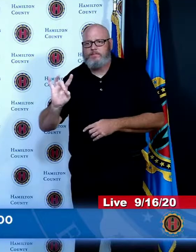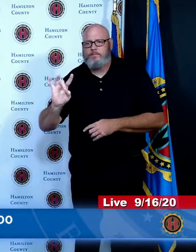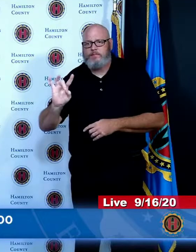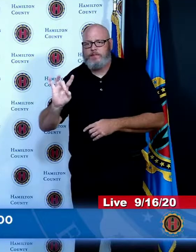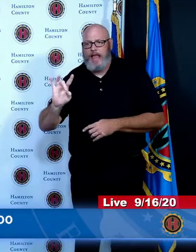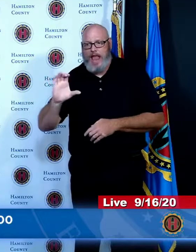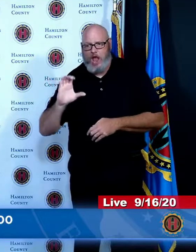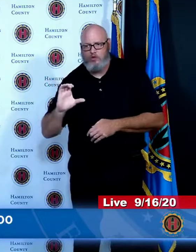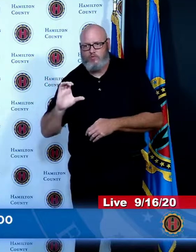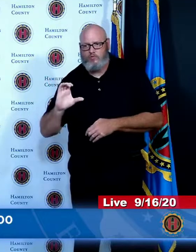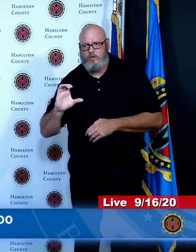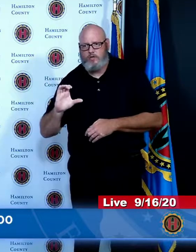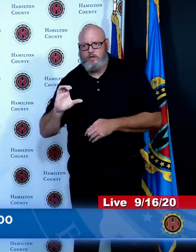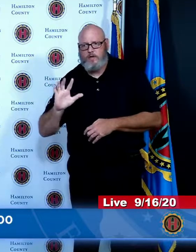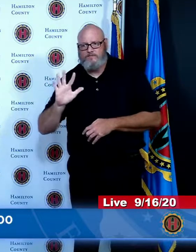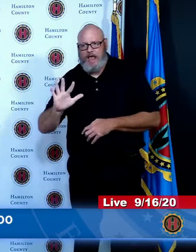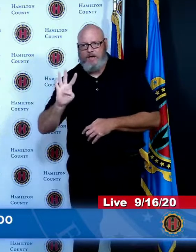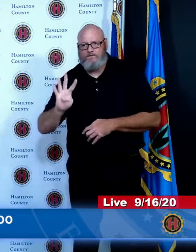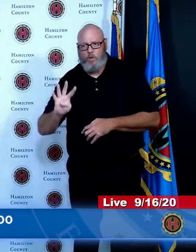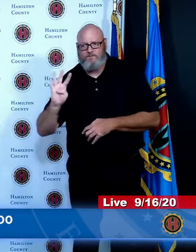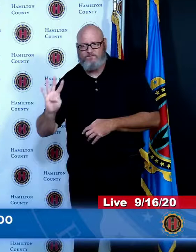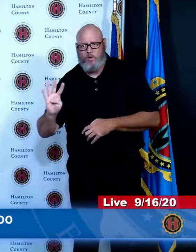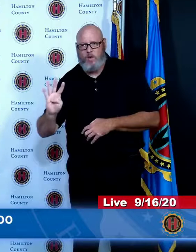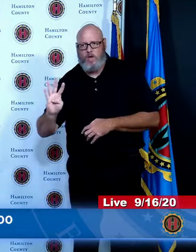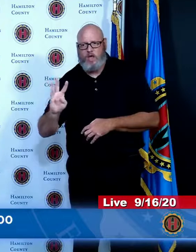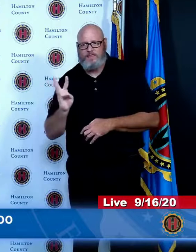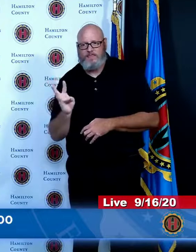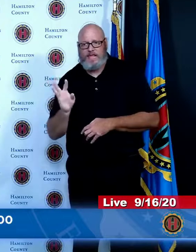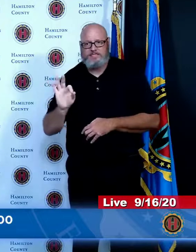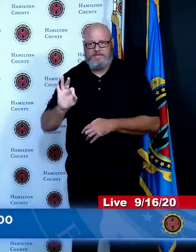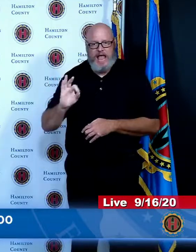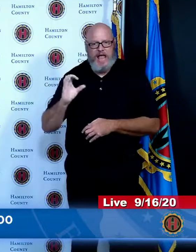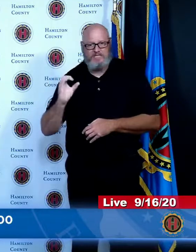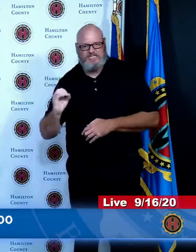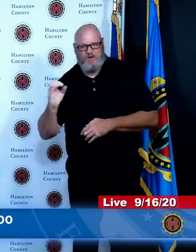again 800-544-6900